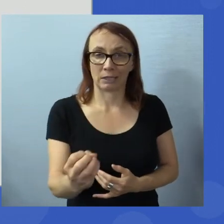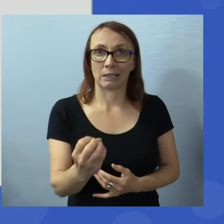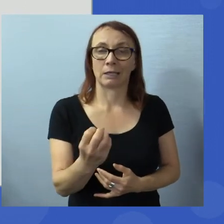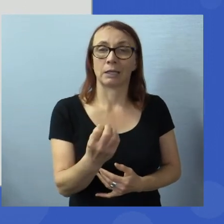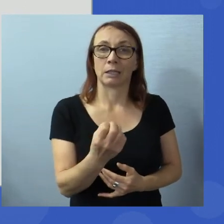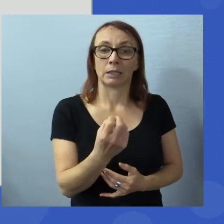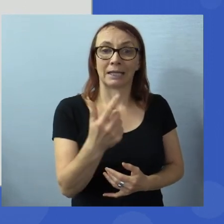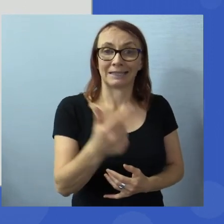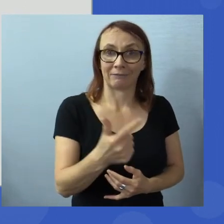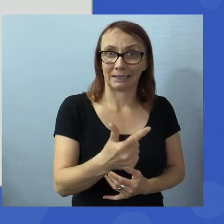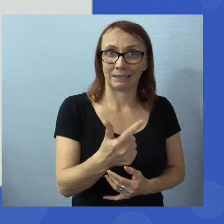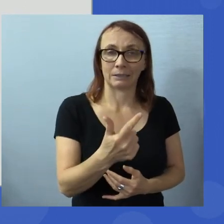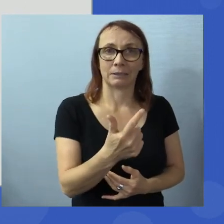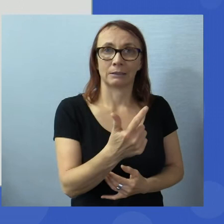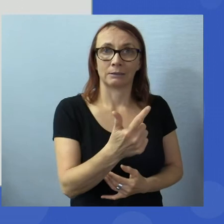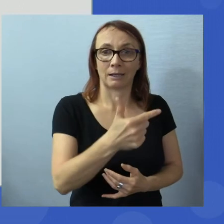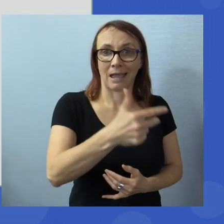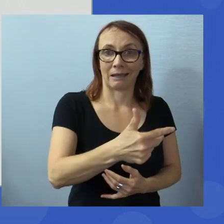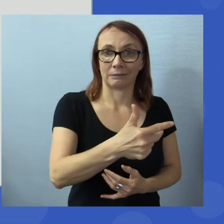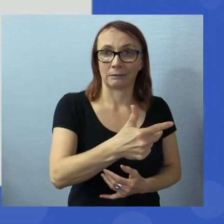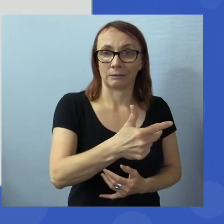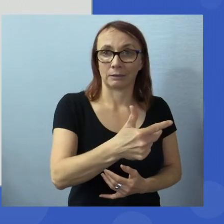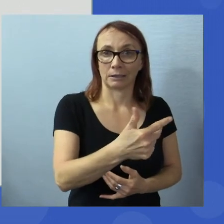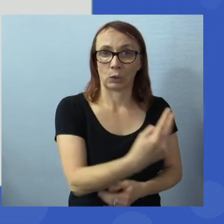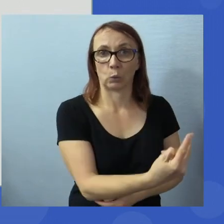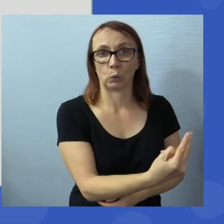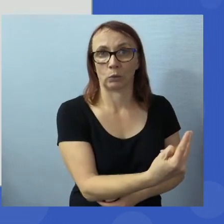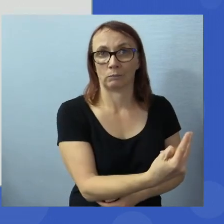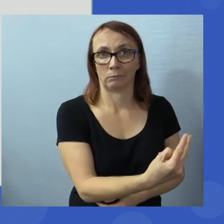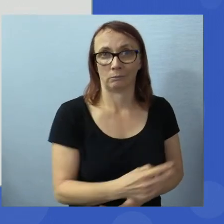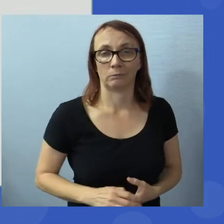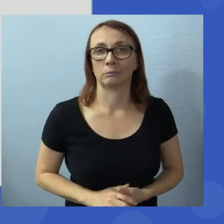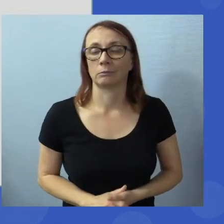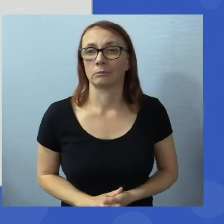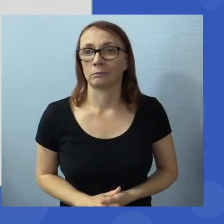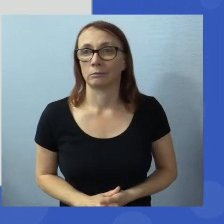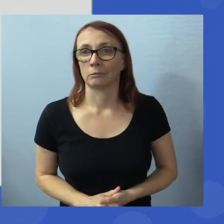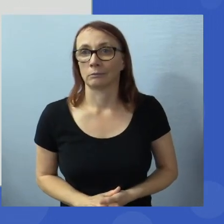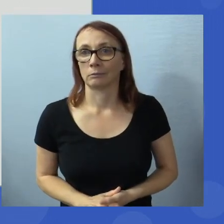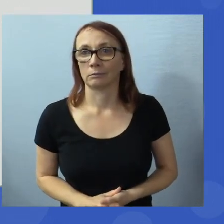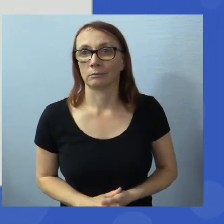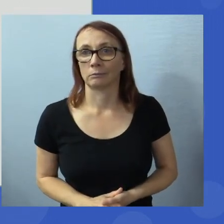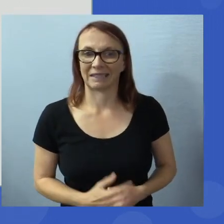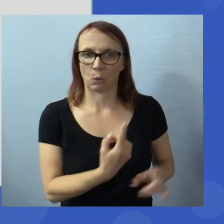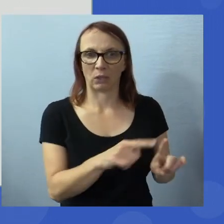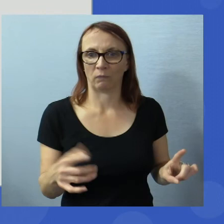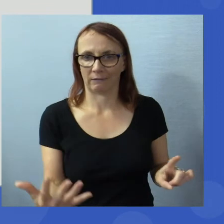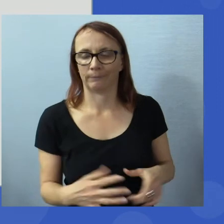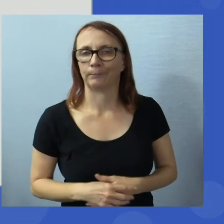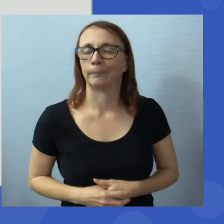neither 8% disagreed and 2% strongly disagreed number 3 affordable and